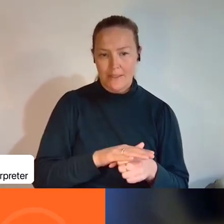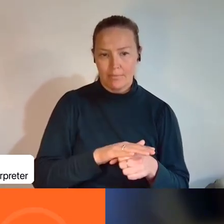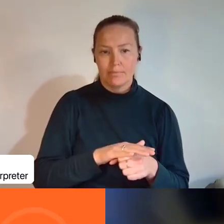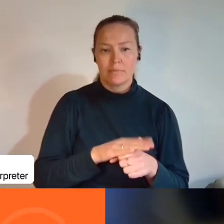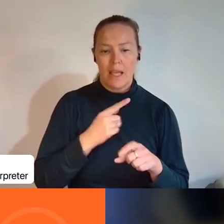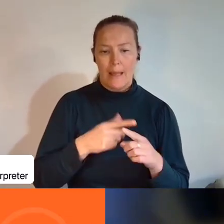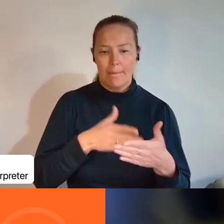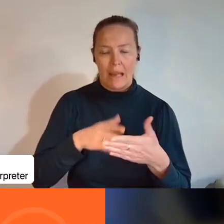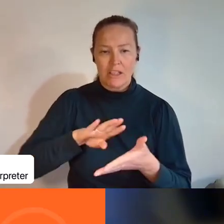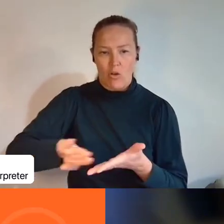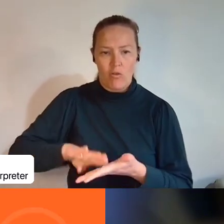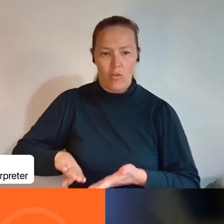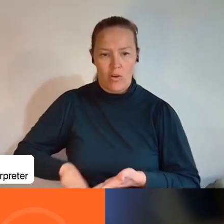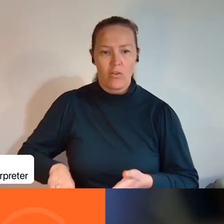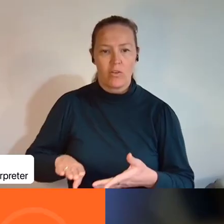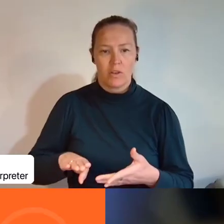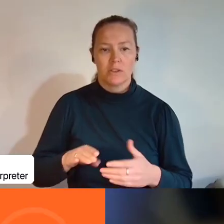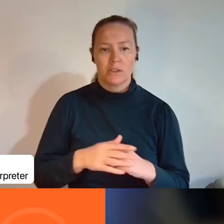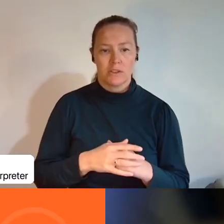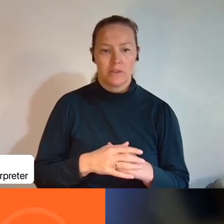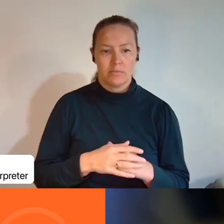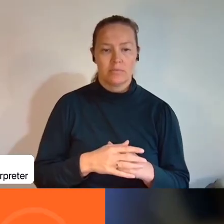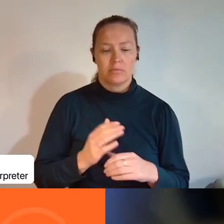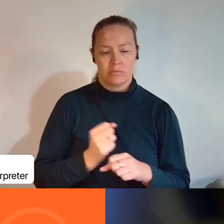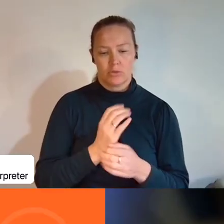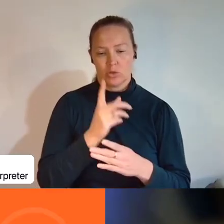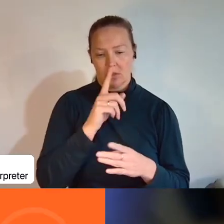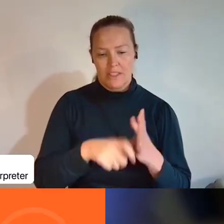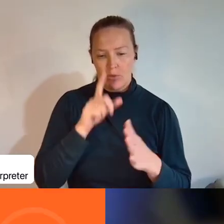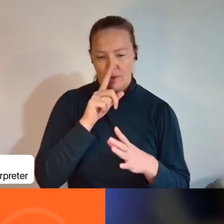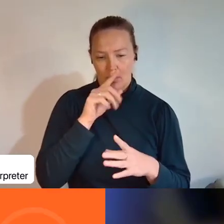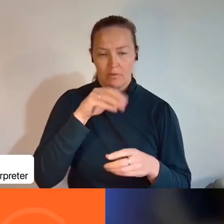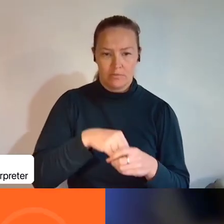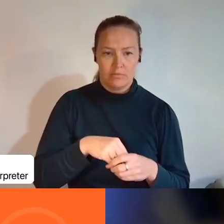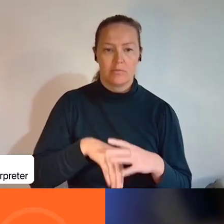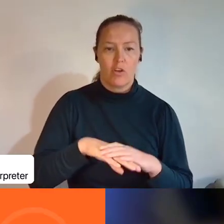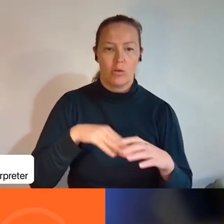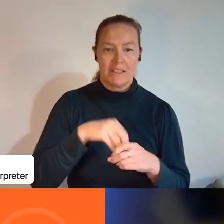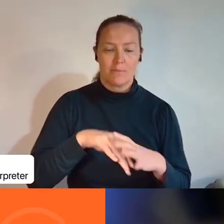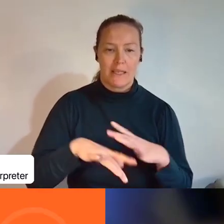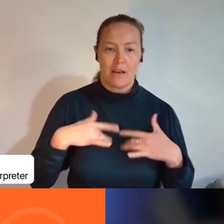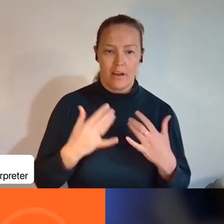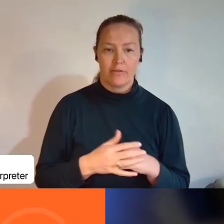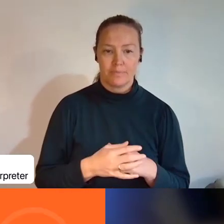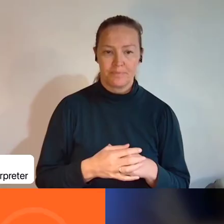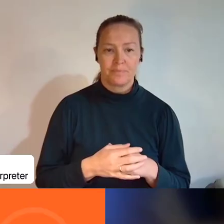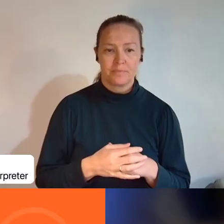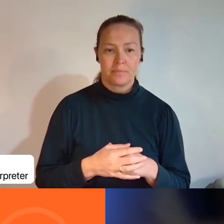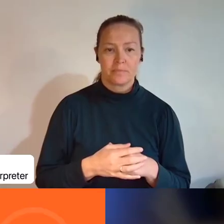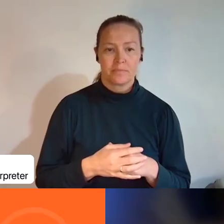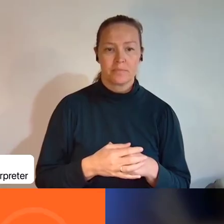prevent disabled people from fully participating in life. And to do this effectively, they need to